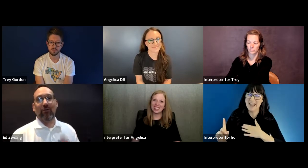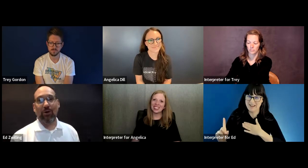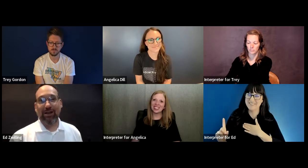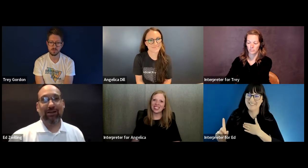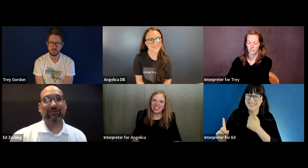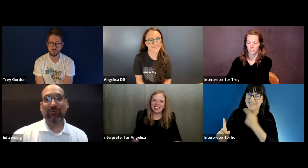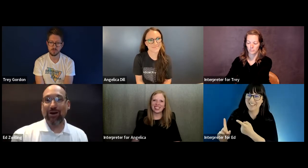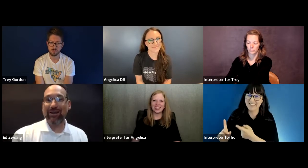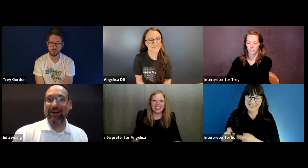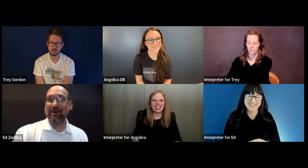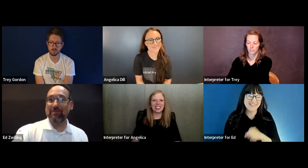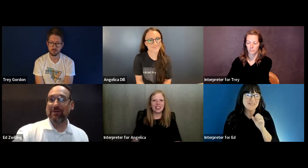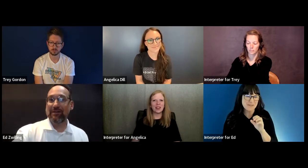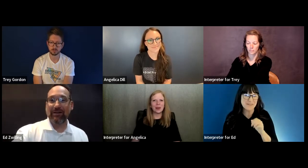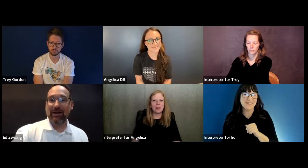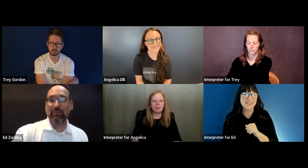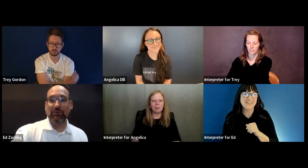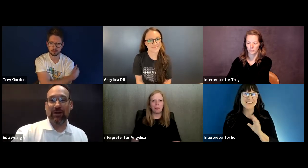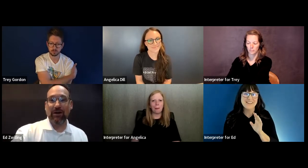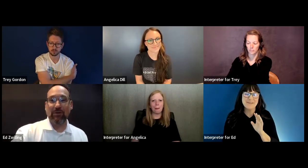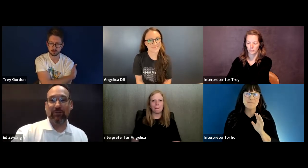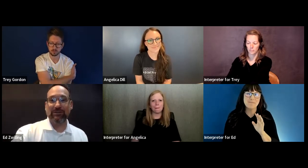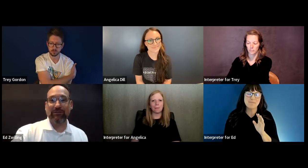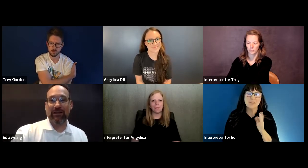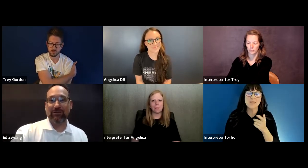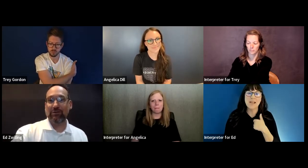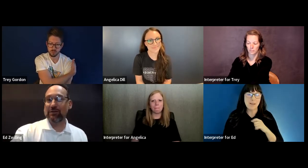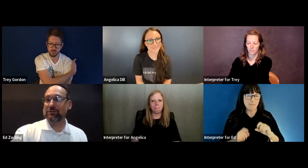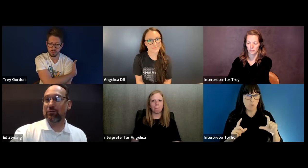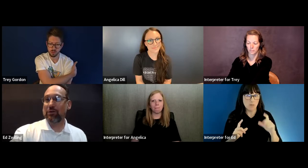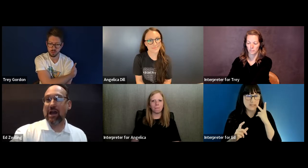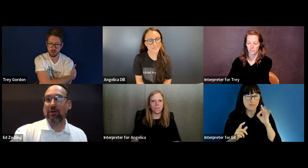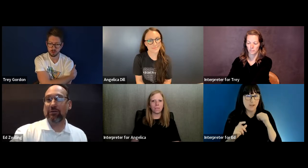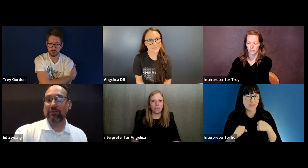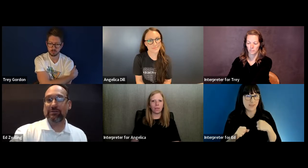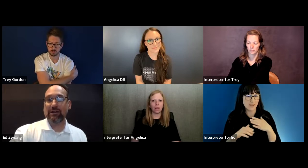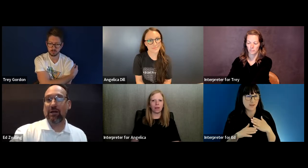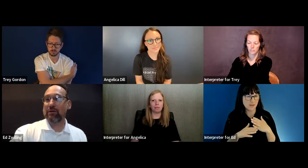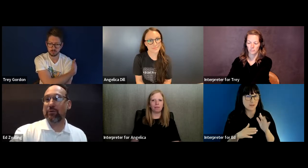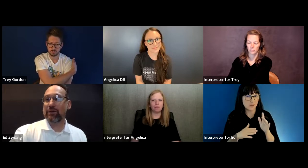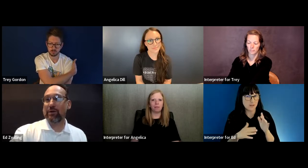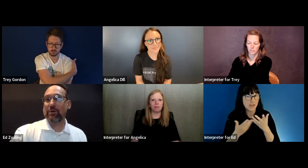what here's what um i pulled it up let me see if i can do this without losing the window